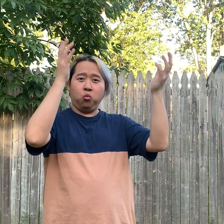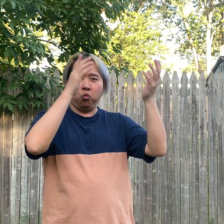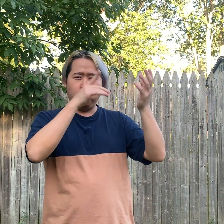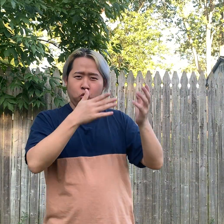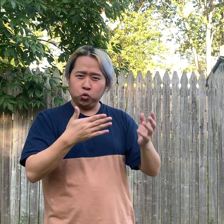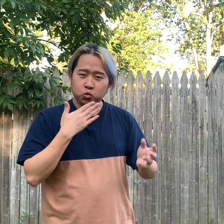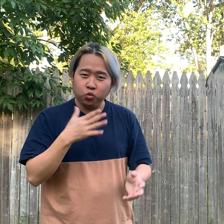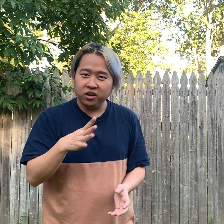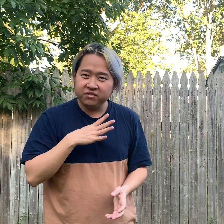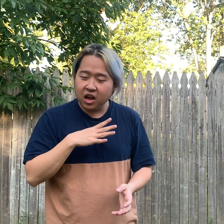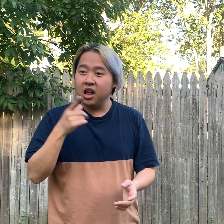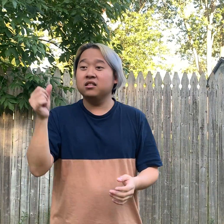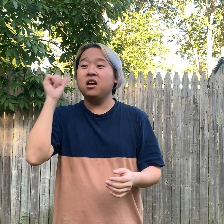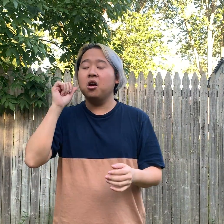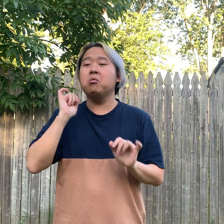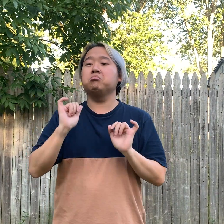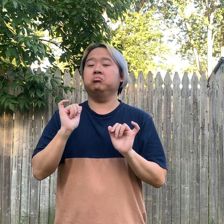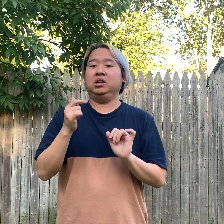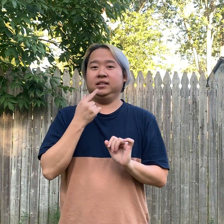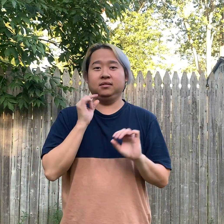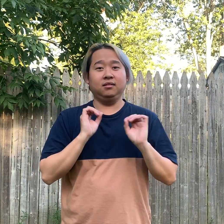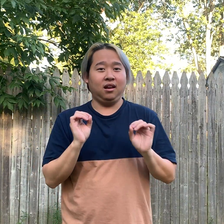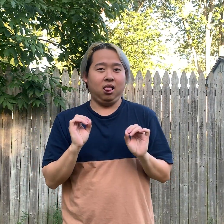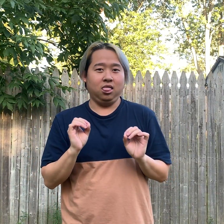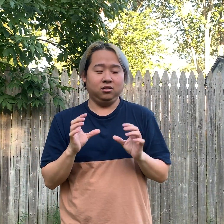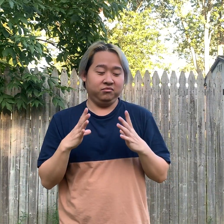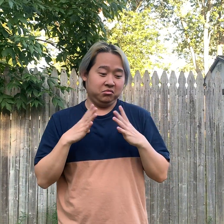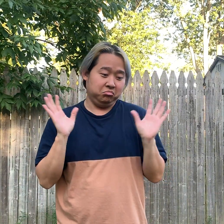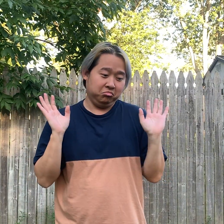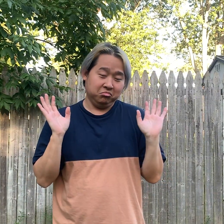At that point my aunt had to eat her words.